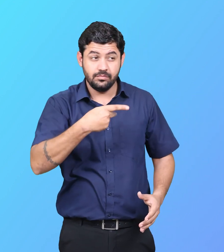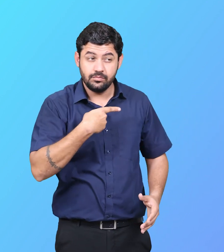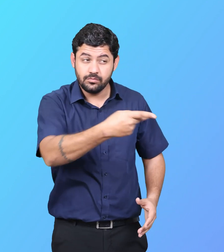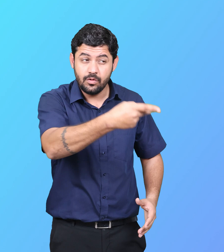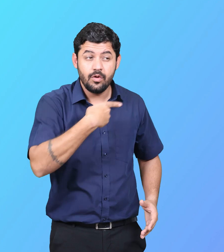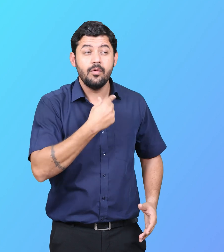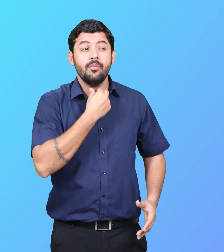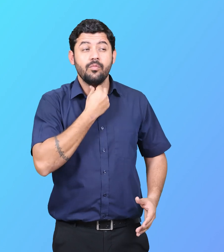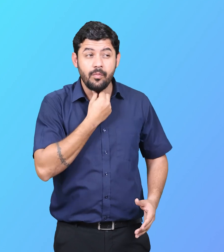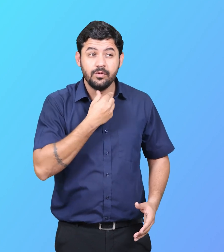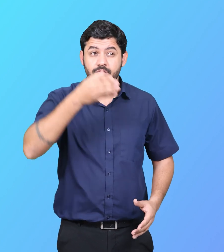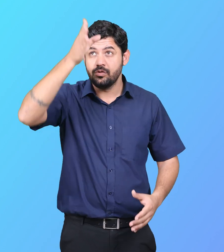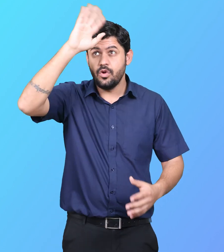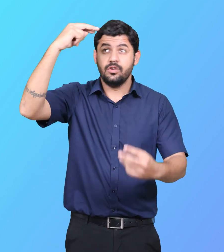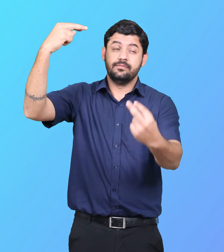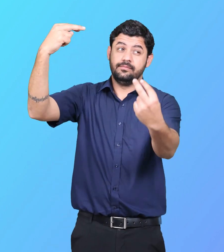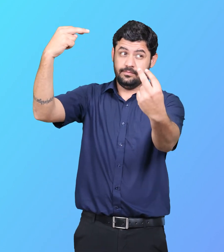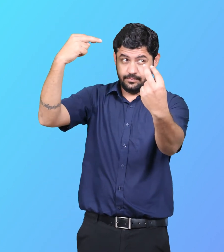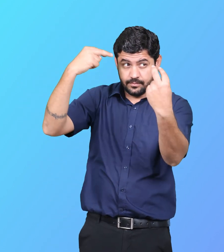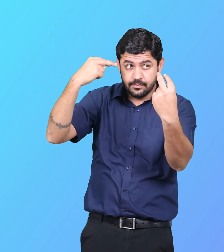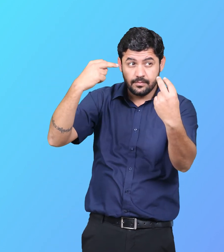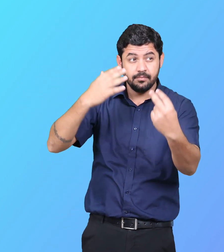So I must know I can always trust you. Make a promise to me here before God that